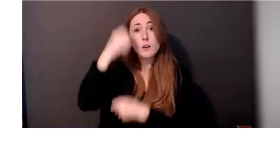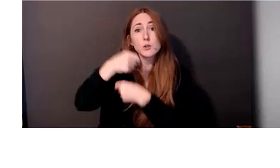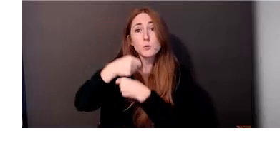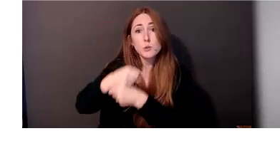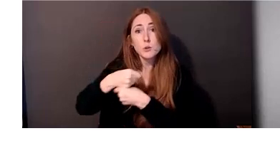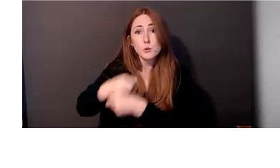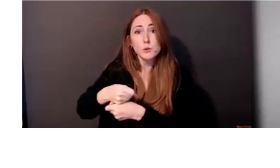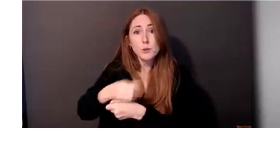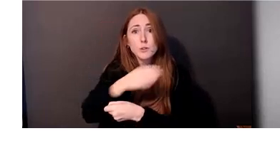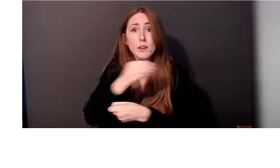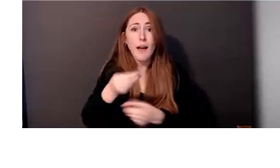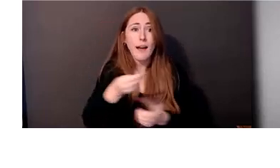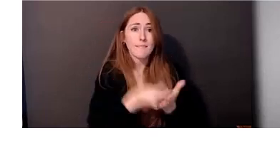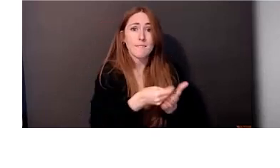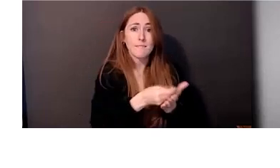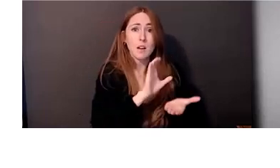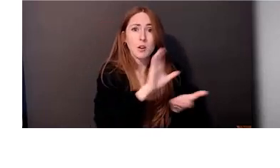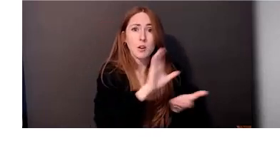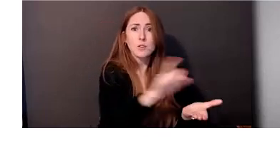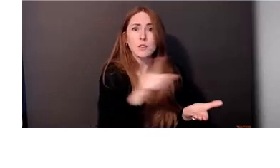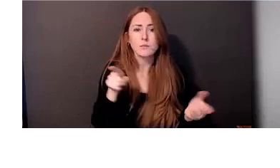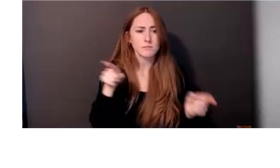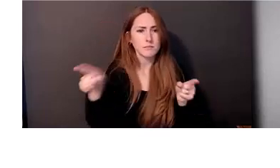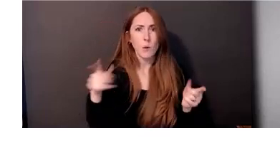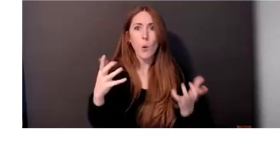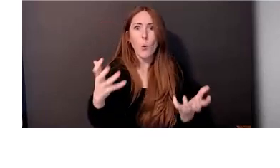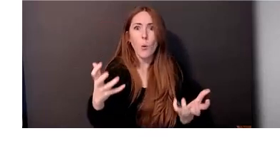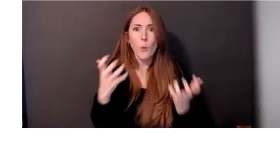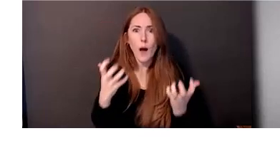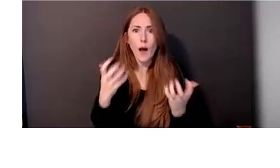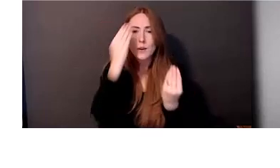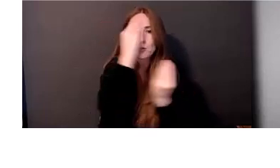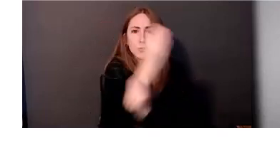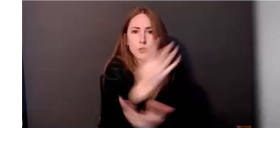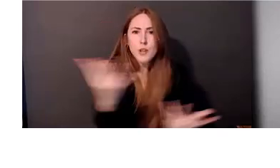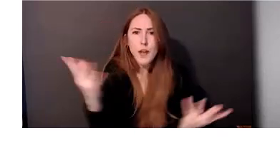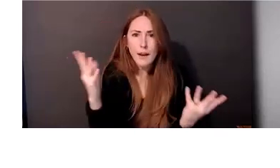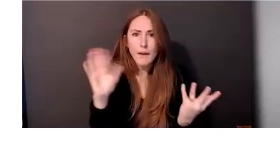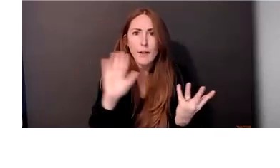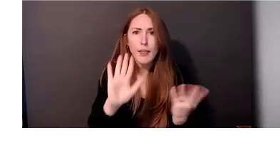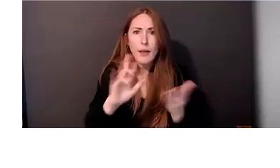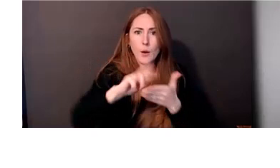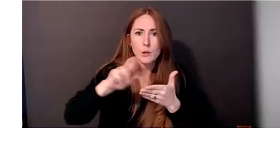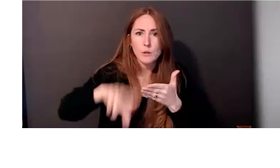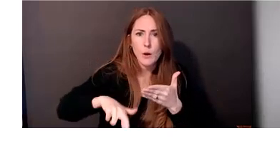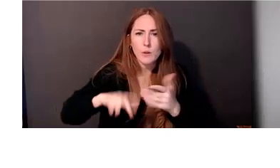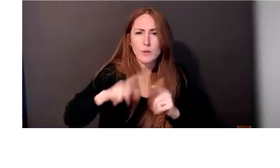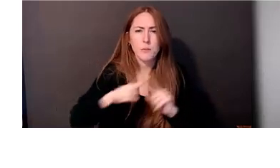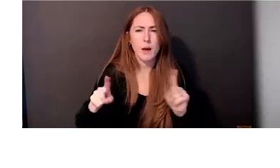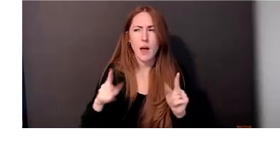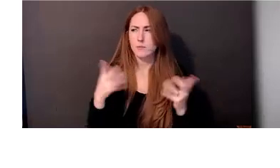with their various audiences, but they can be uncertain as to which format. Should they do a written summary?